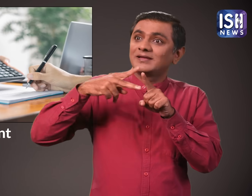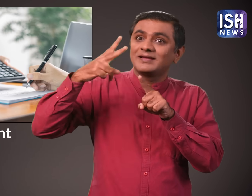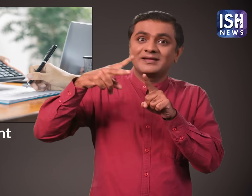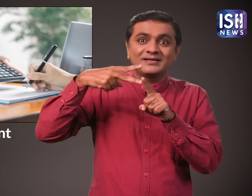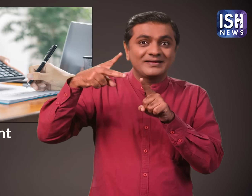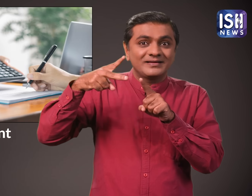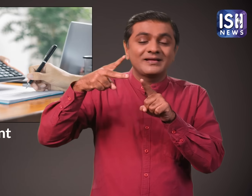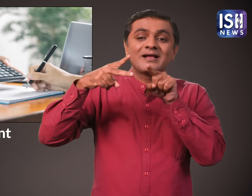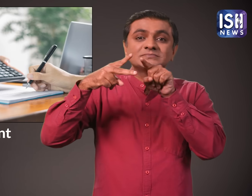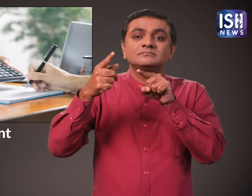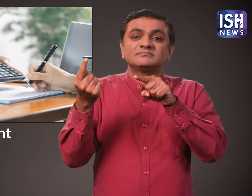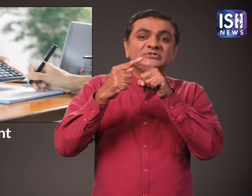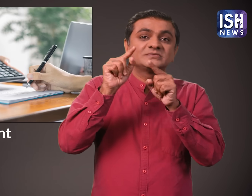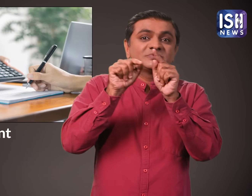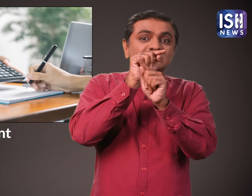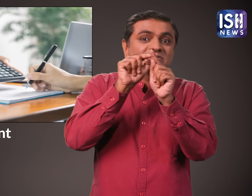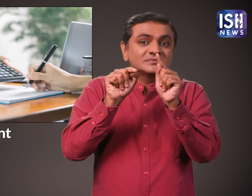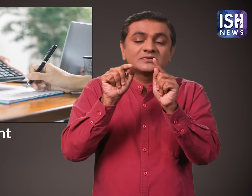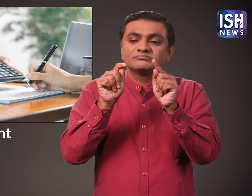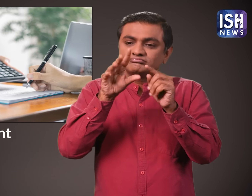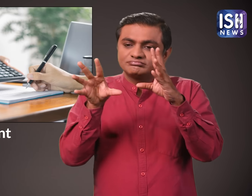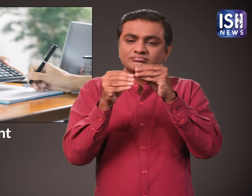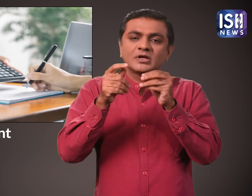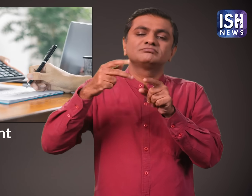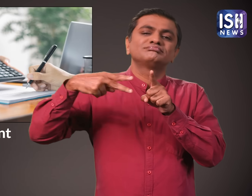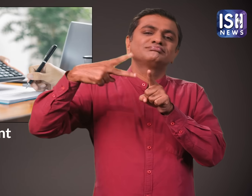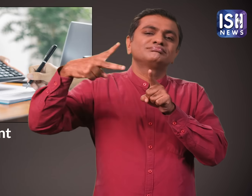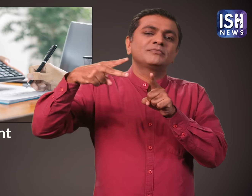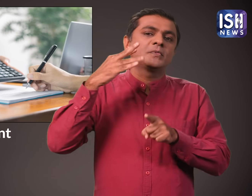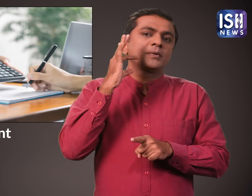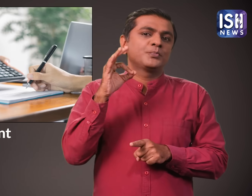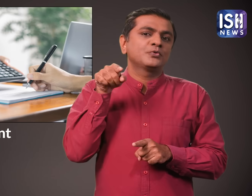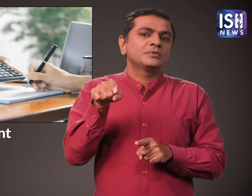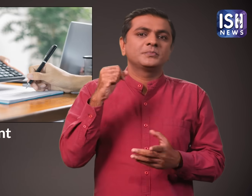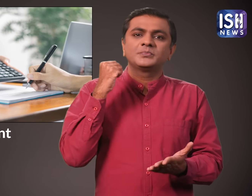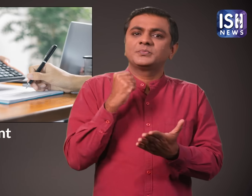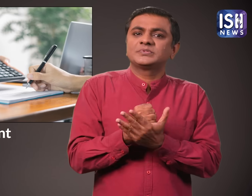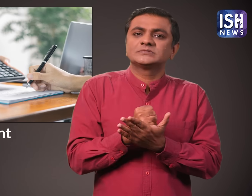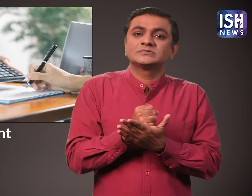Installments are made up of principal amount and interest. This is important.